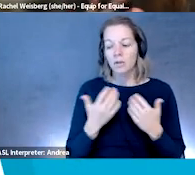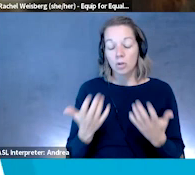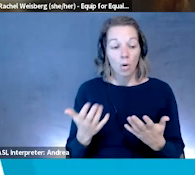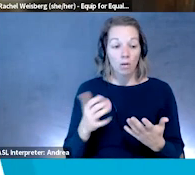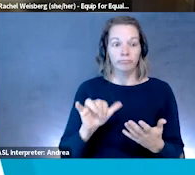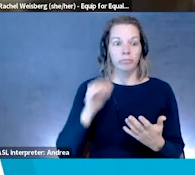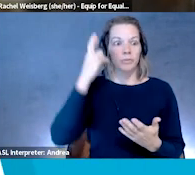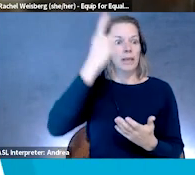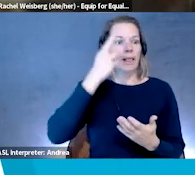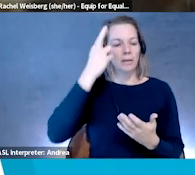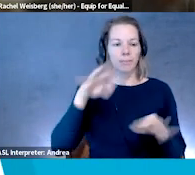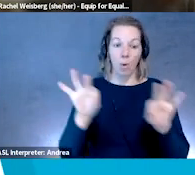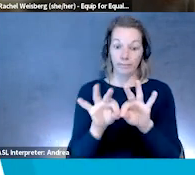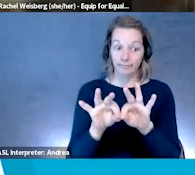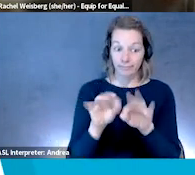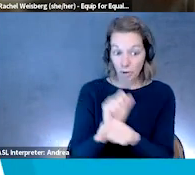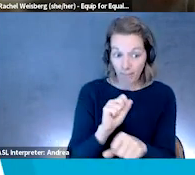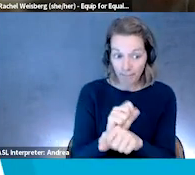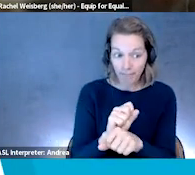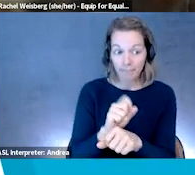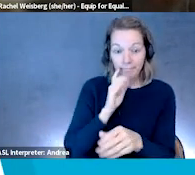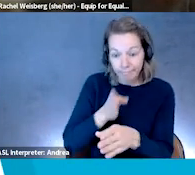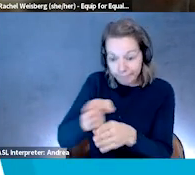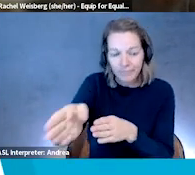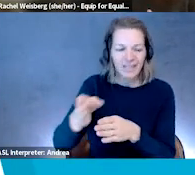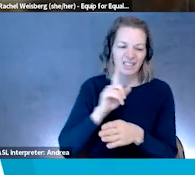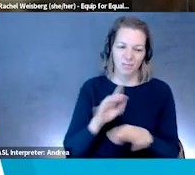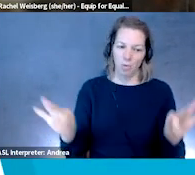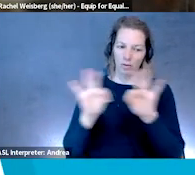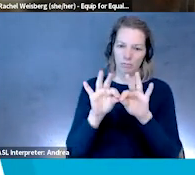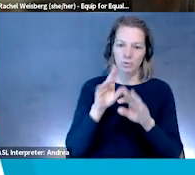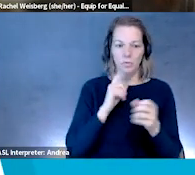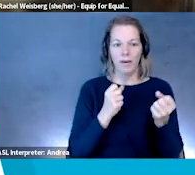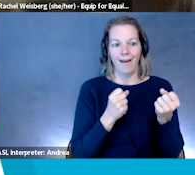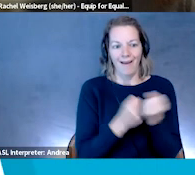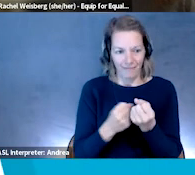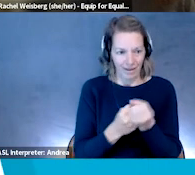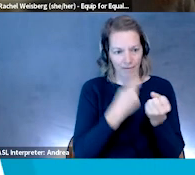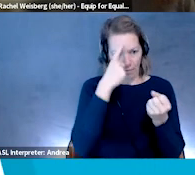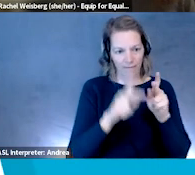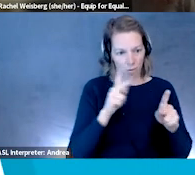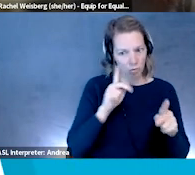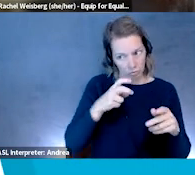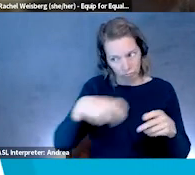OF HIS DISABILITY. IT WAS A REALLY, REALLY CHALLENGE THING FOR HIM AND MY FAMILY TO GO THROUGH.